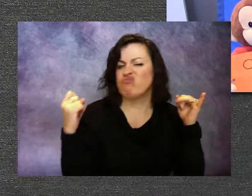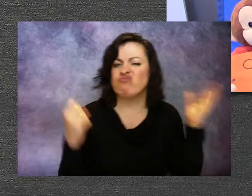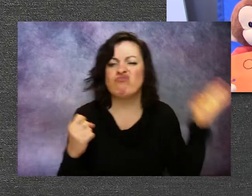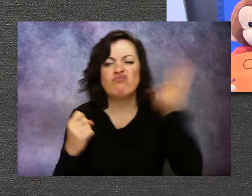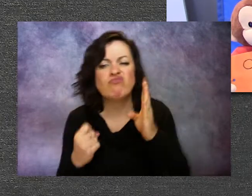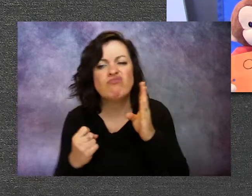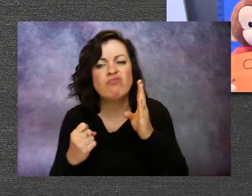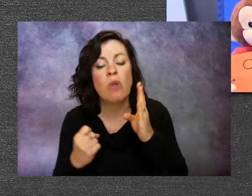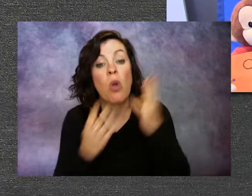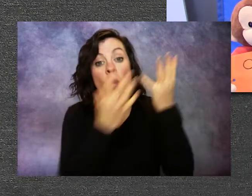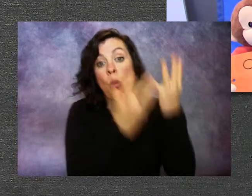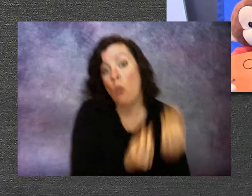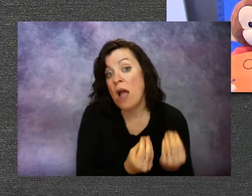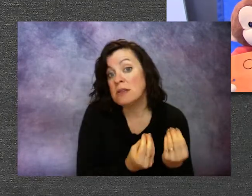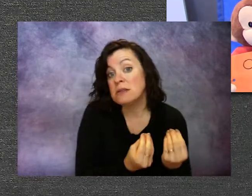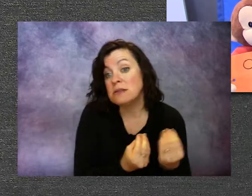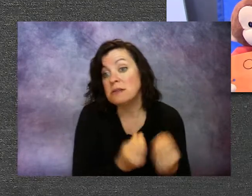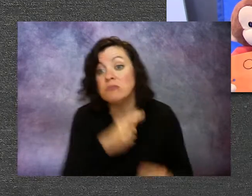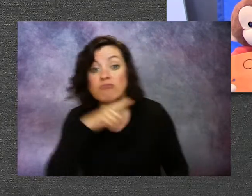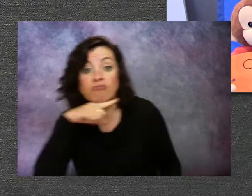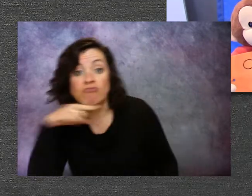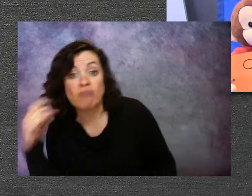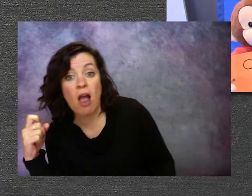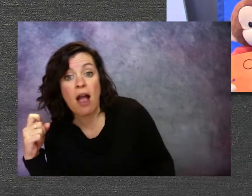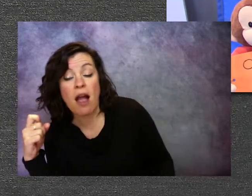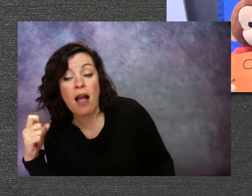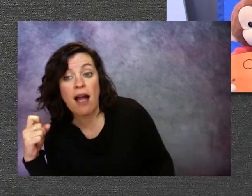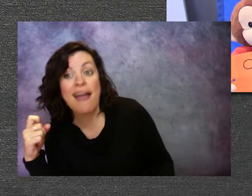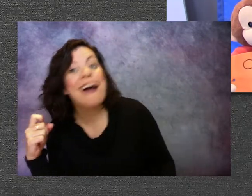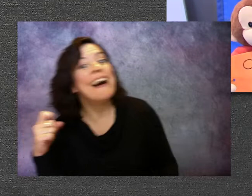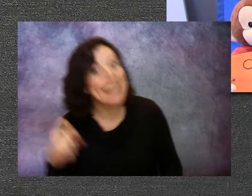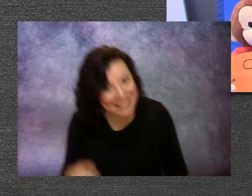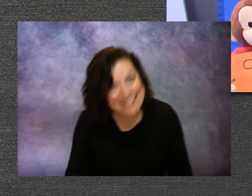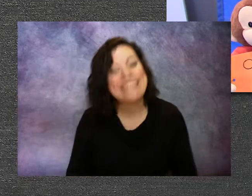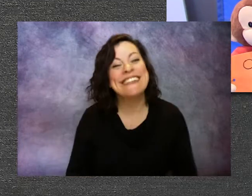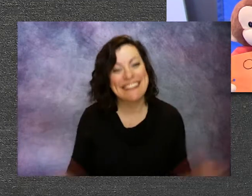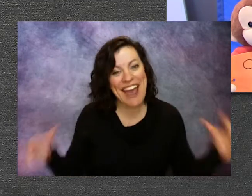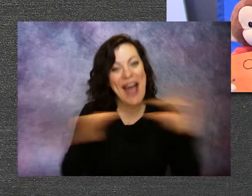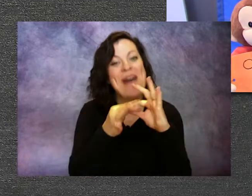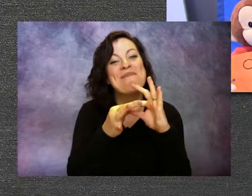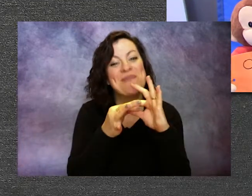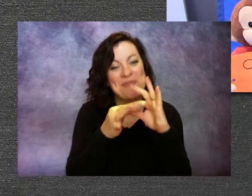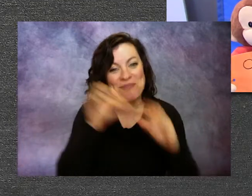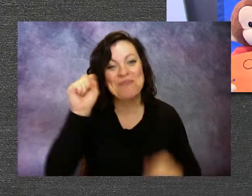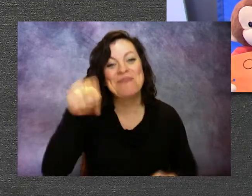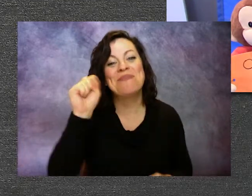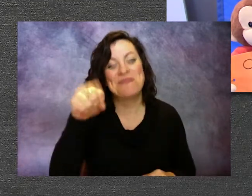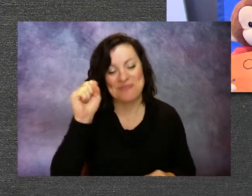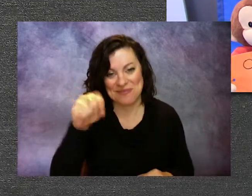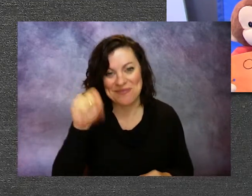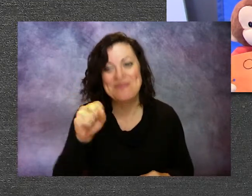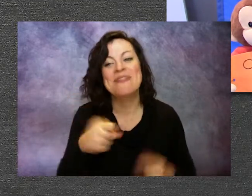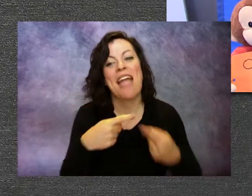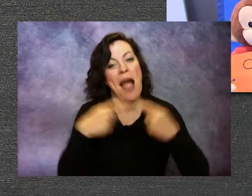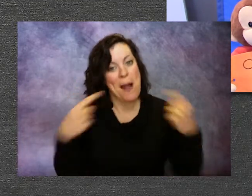Wet, dry. You're correct. We've got a match. Wet and dry are opposites.